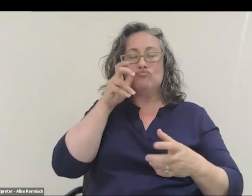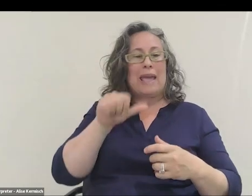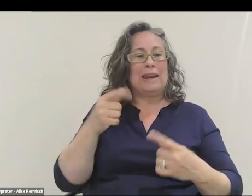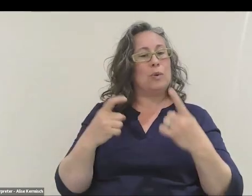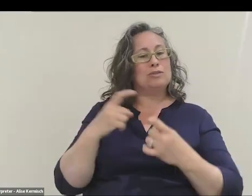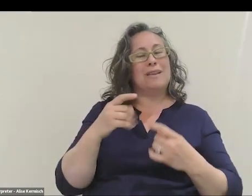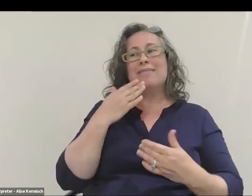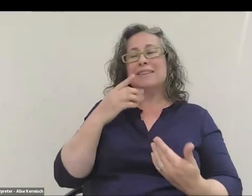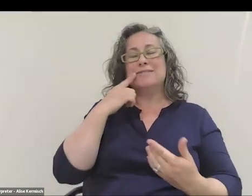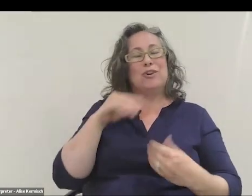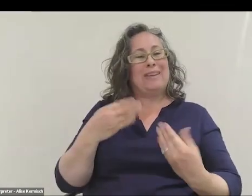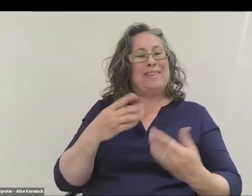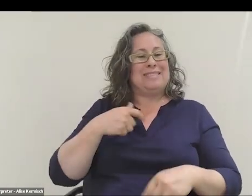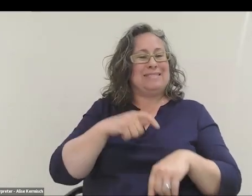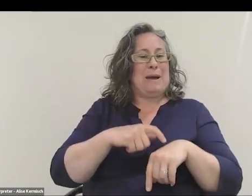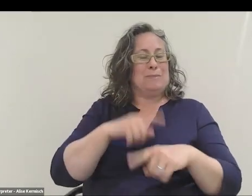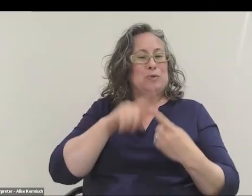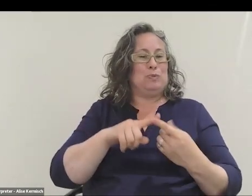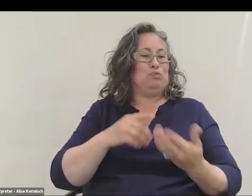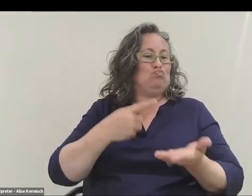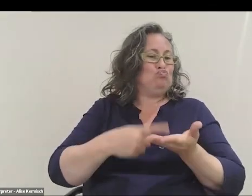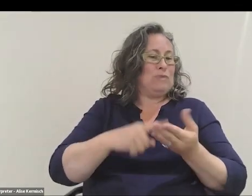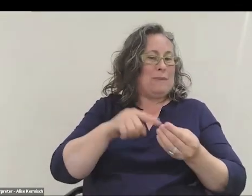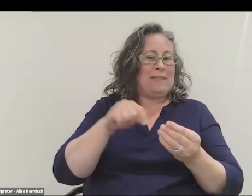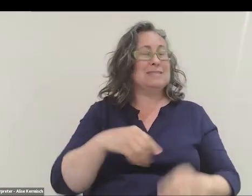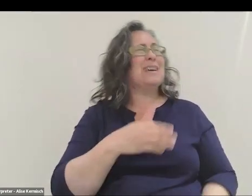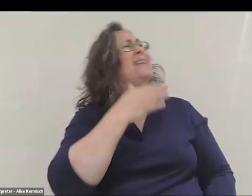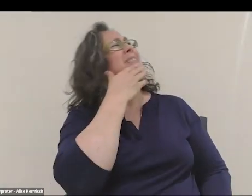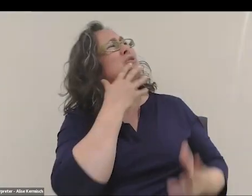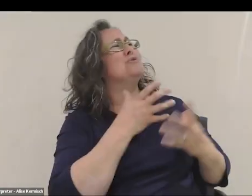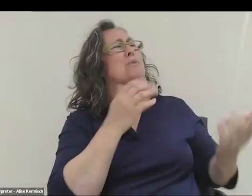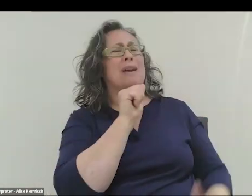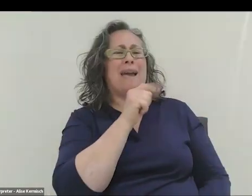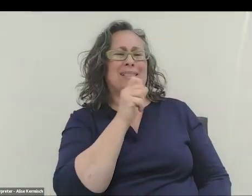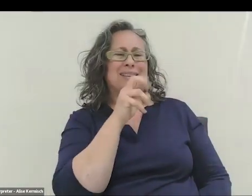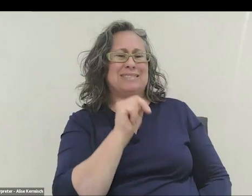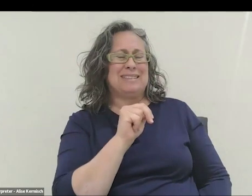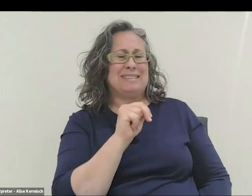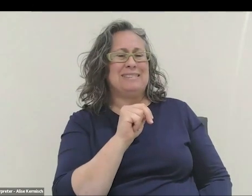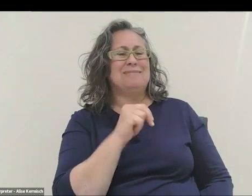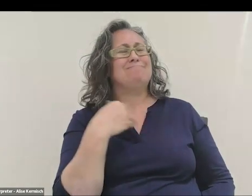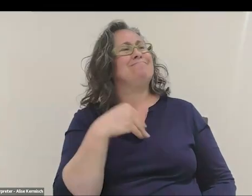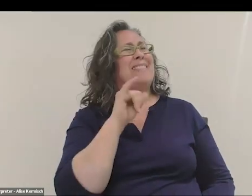to talk about this project. Thank you so much, Allyson. Thank you, that was fantastic.